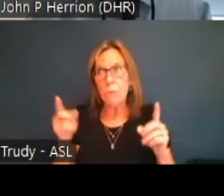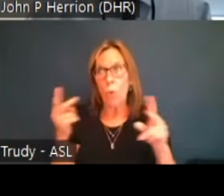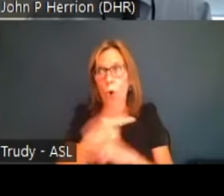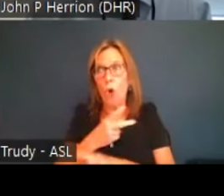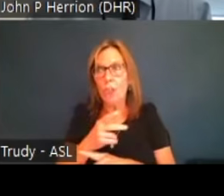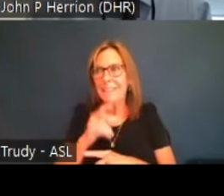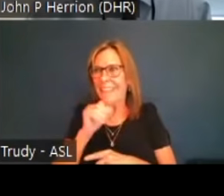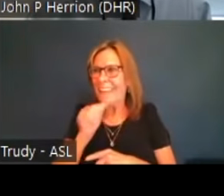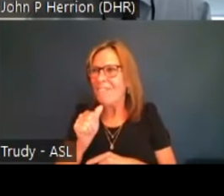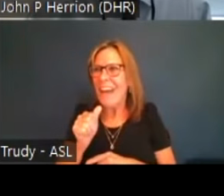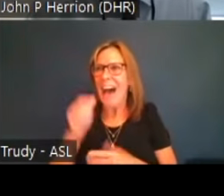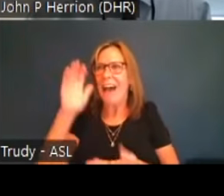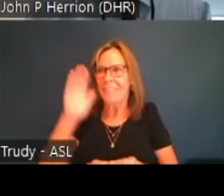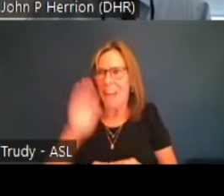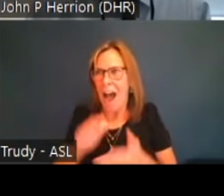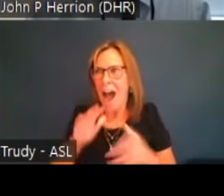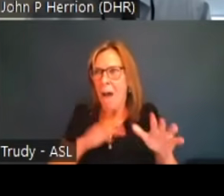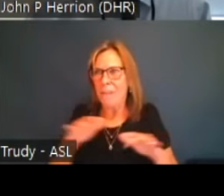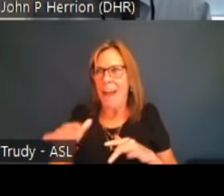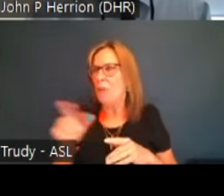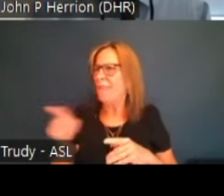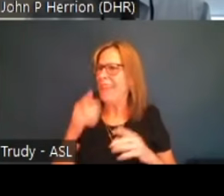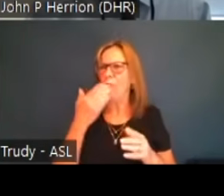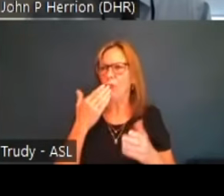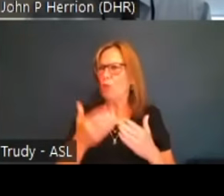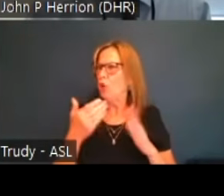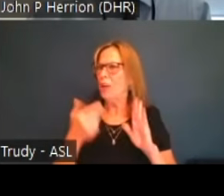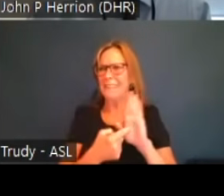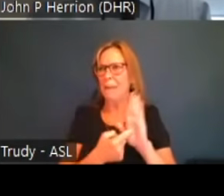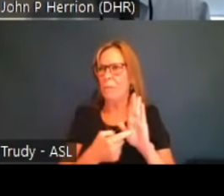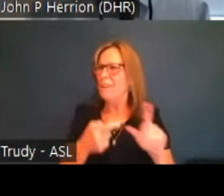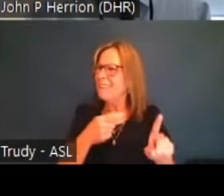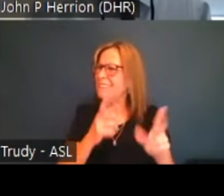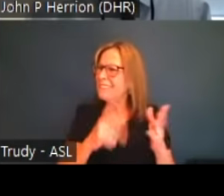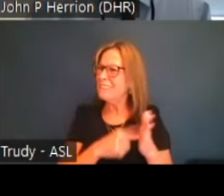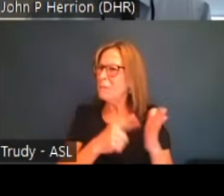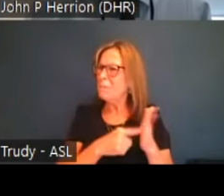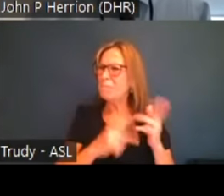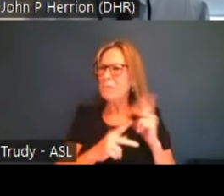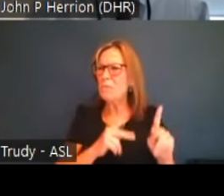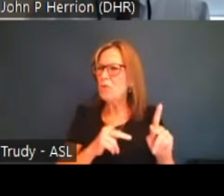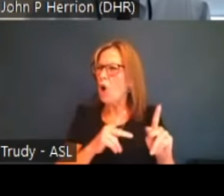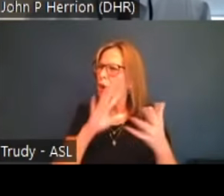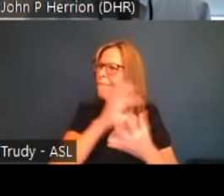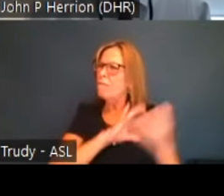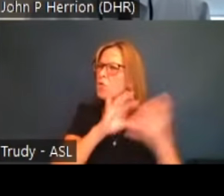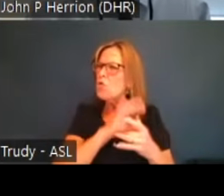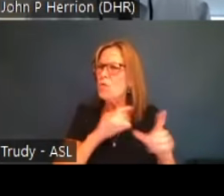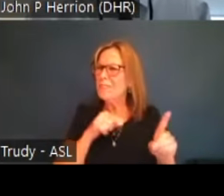support animal, which I'm going to get to in a bit, are not covered as service animals under both the ADA and the